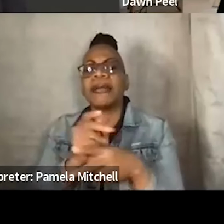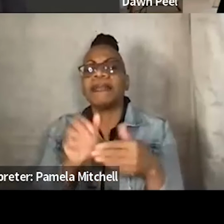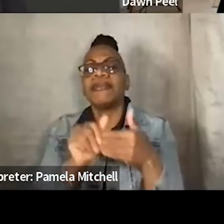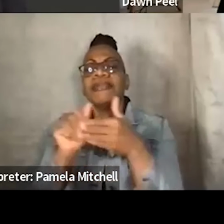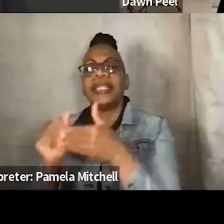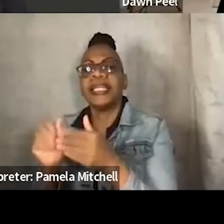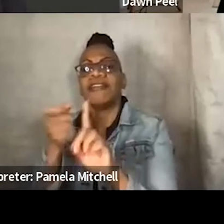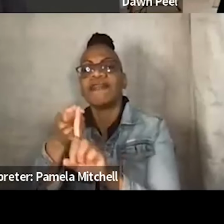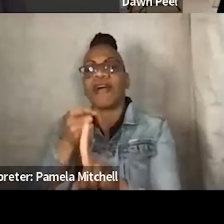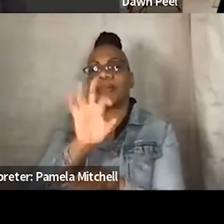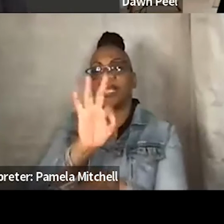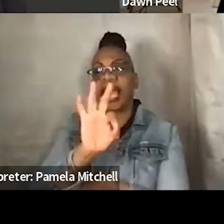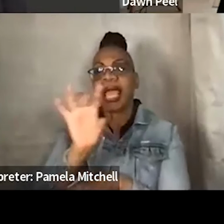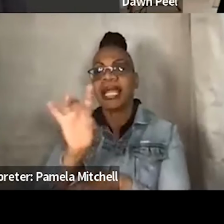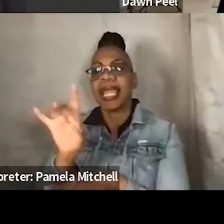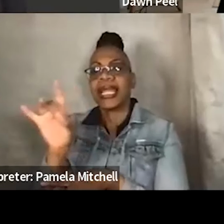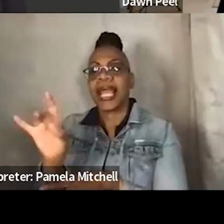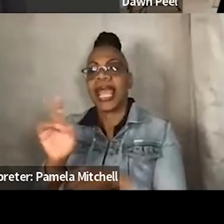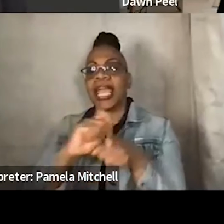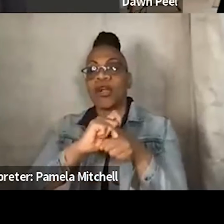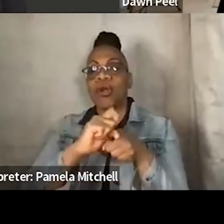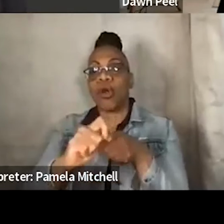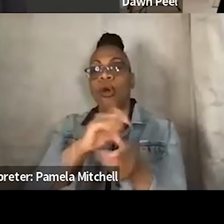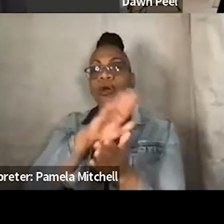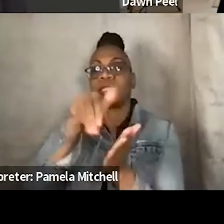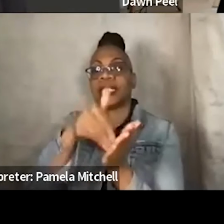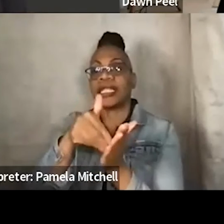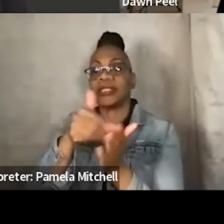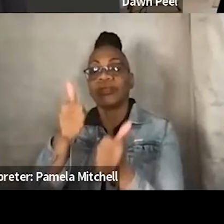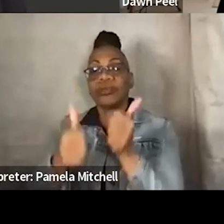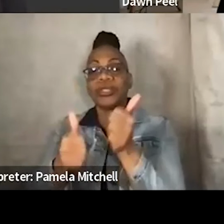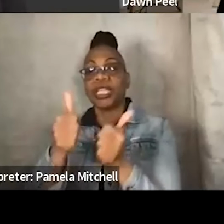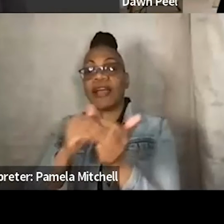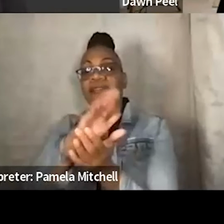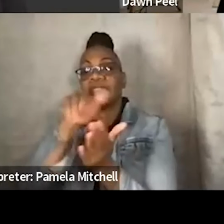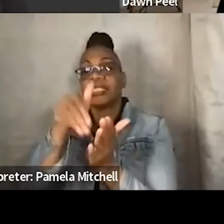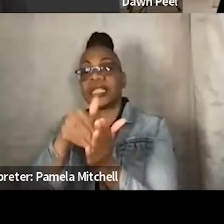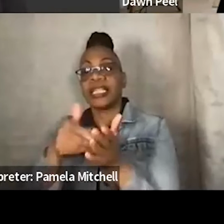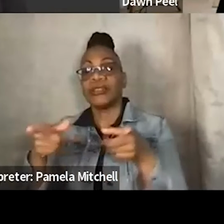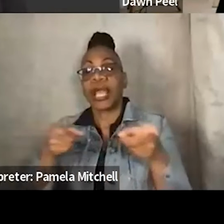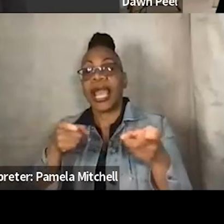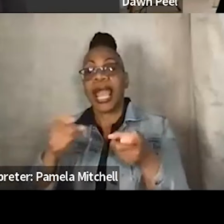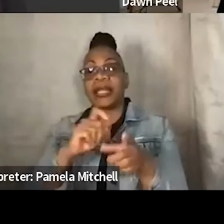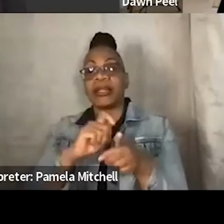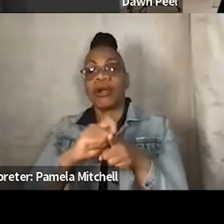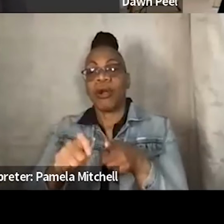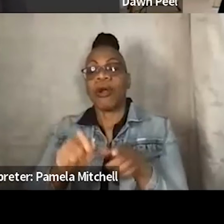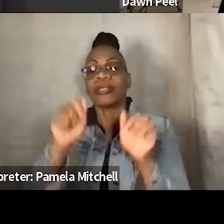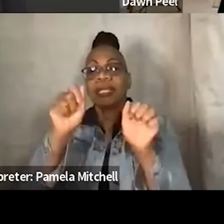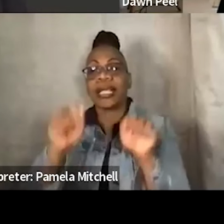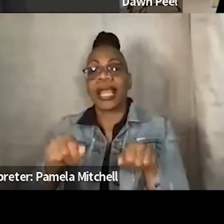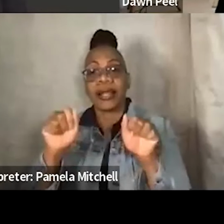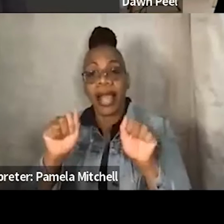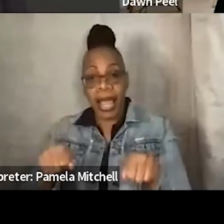So whichever call center is handling the calls where you are, they should be able to either give you that information or direct you